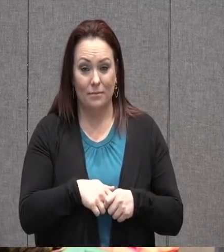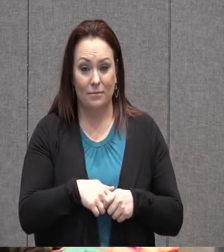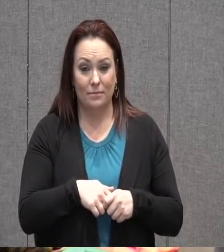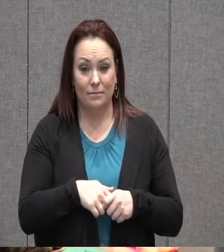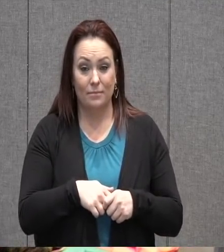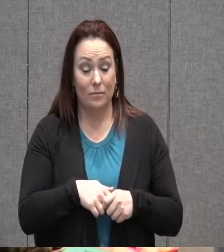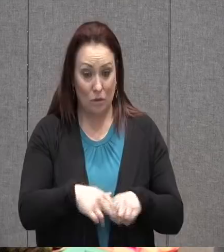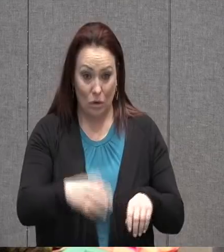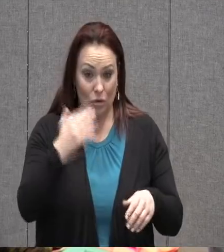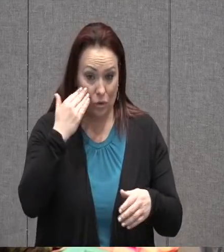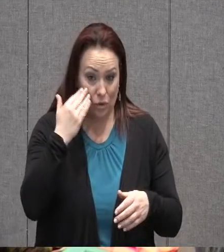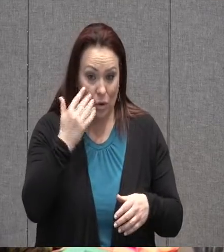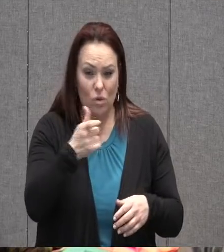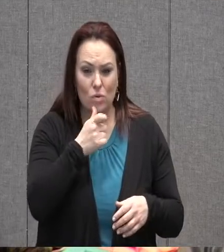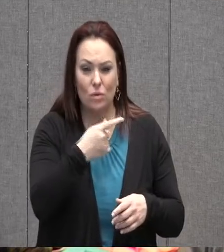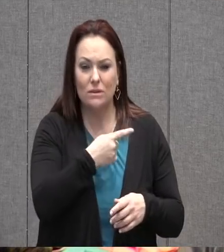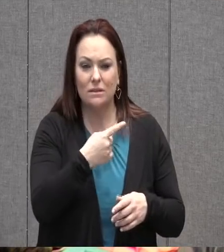Do you know who's on this head?